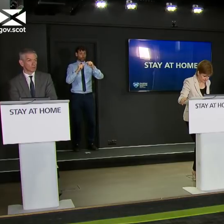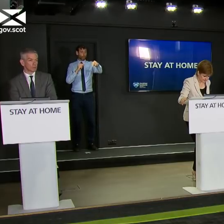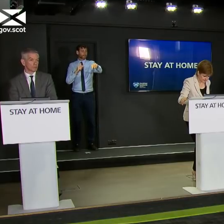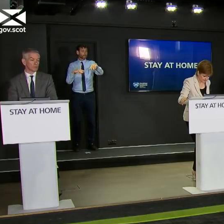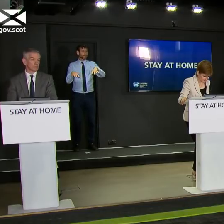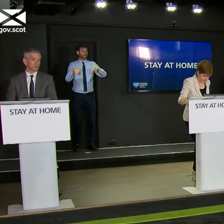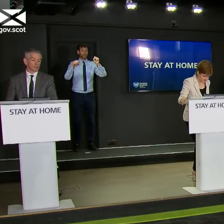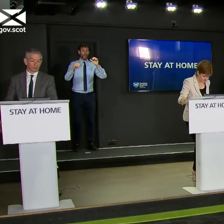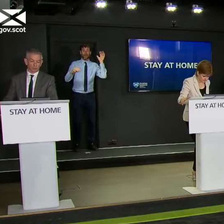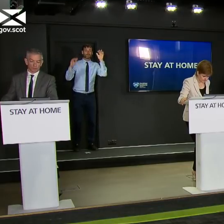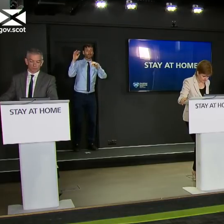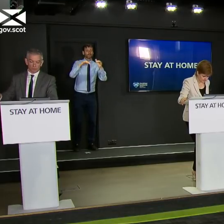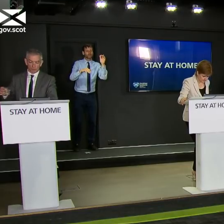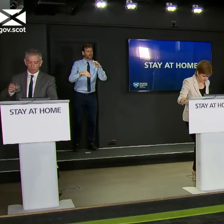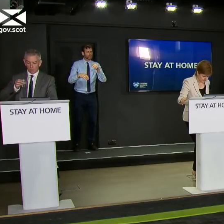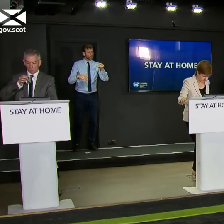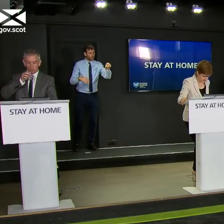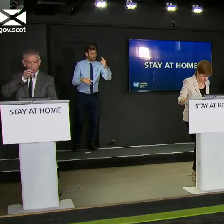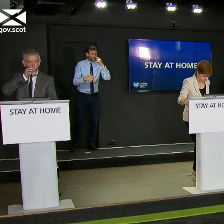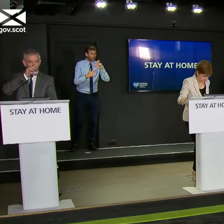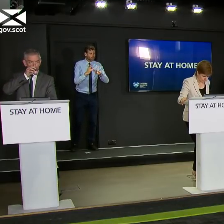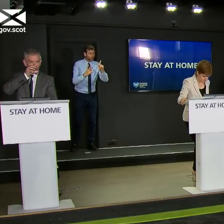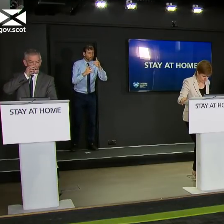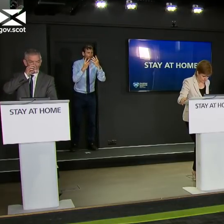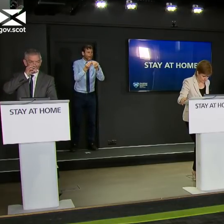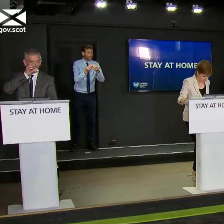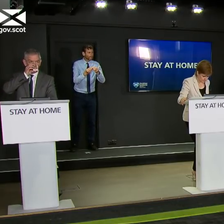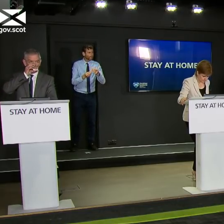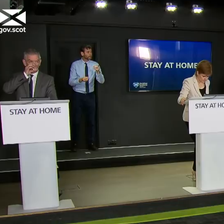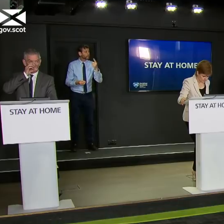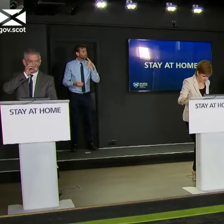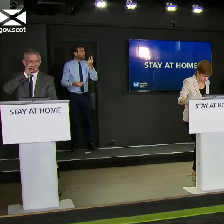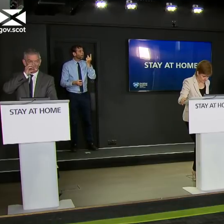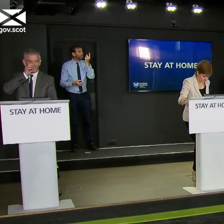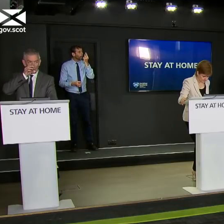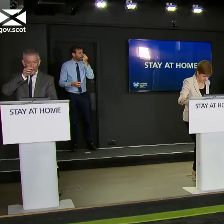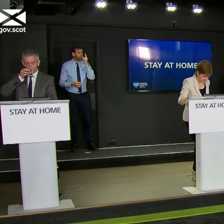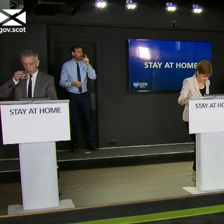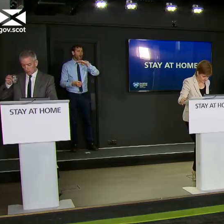Yesterday Fergus Ewing suggested that there might be support for Highland Wildlife Park